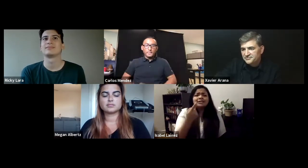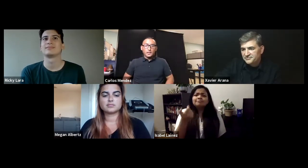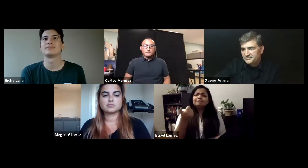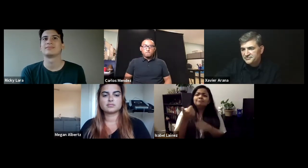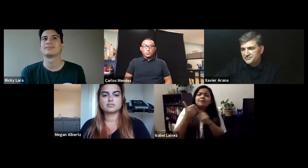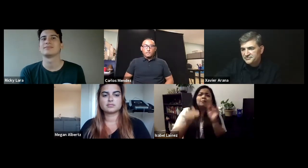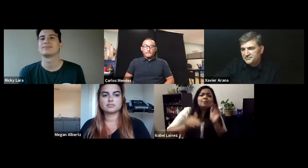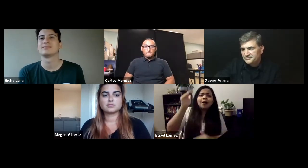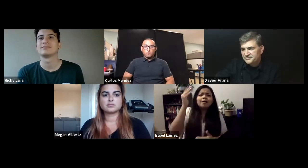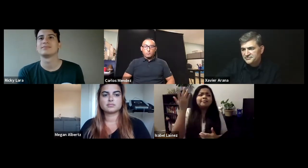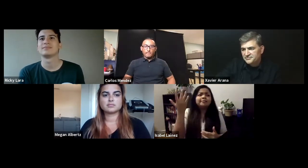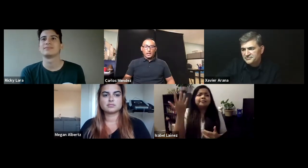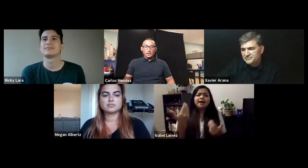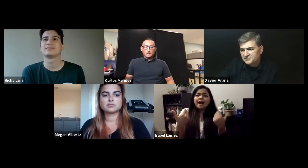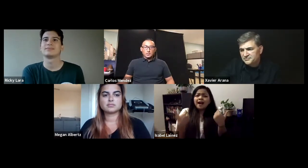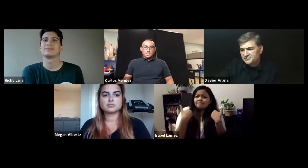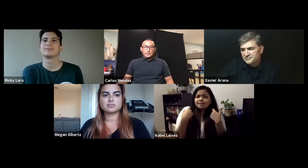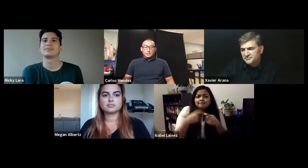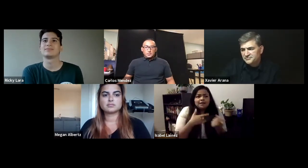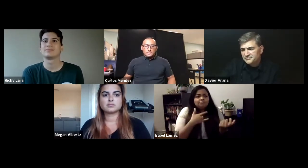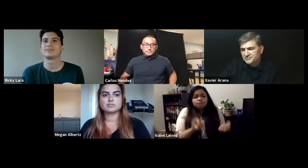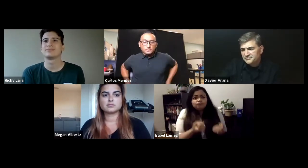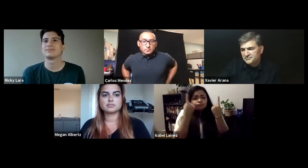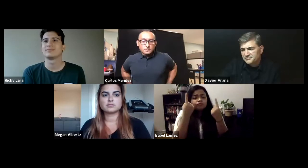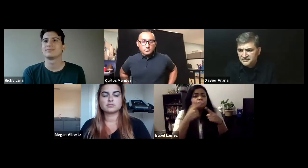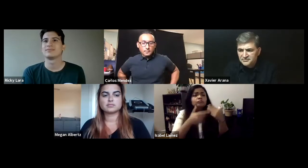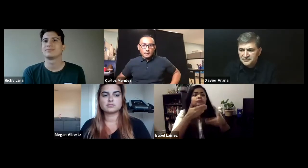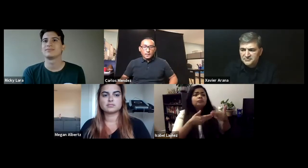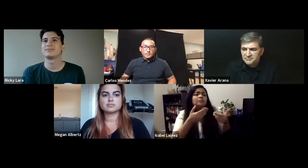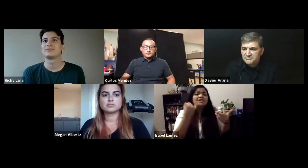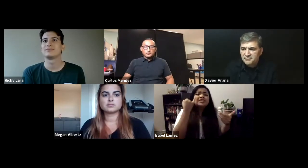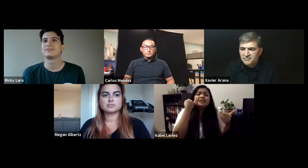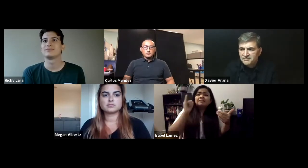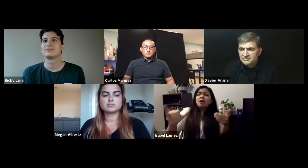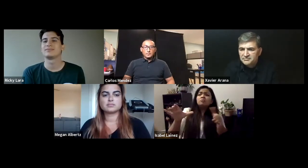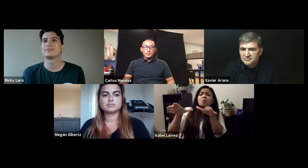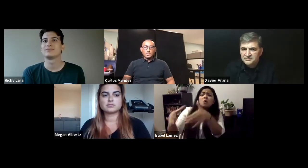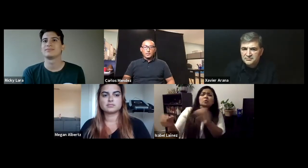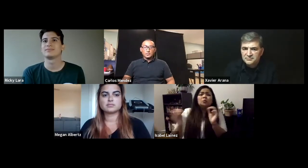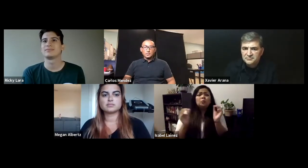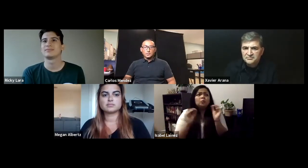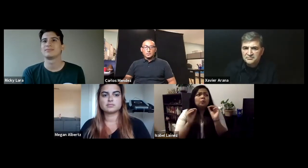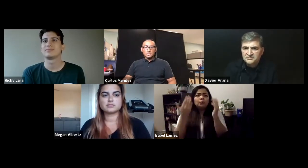Make sure you see, um, how you grow up, how you use Spanish, and see how you understand that.